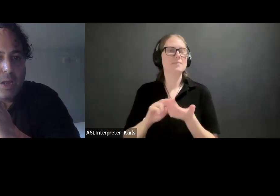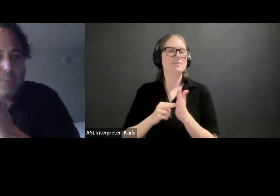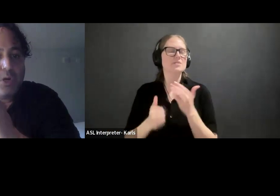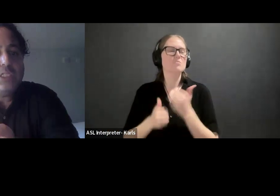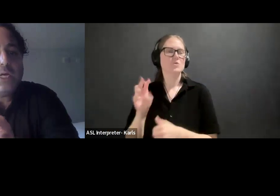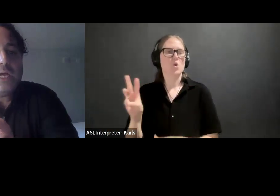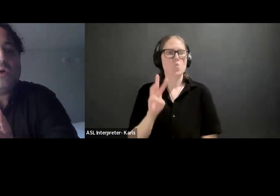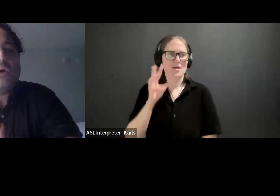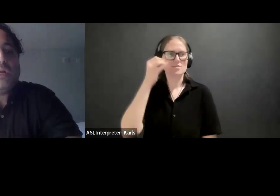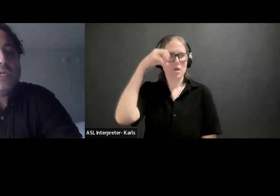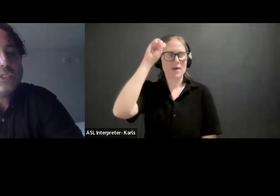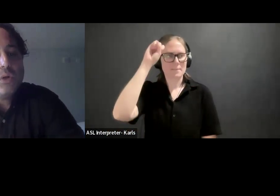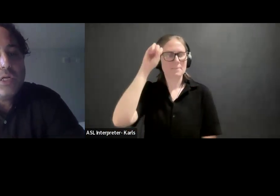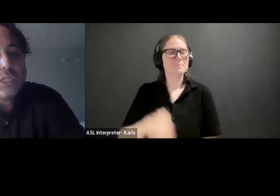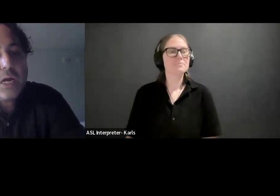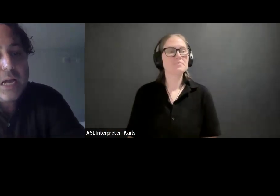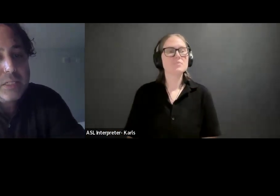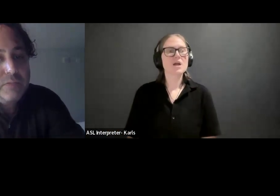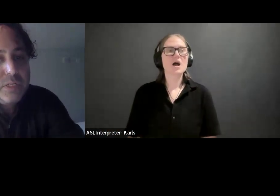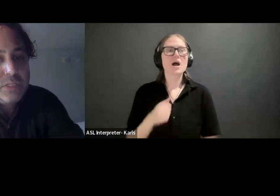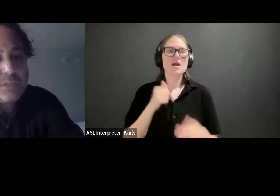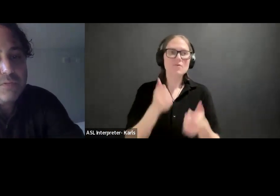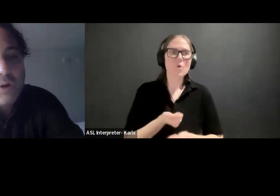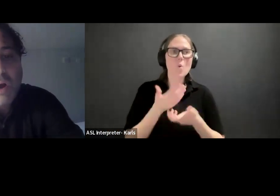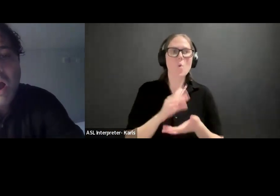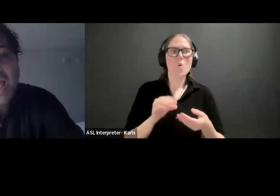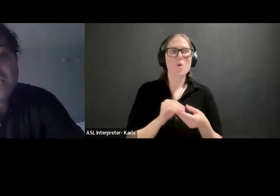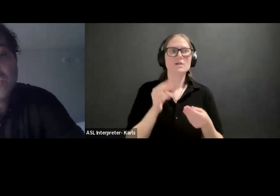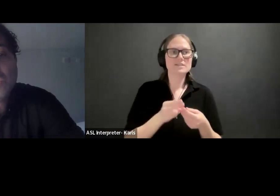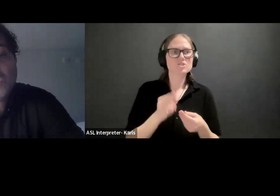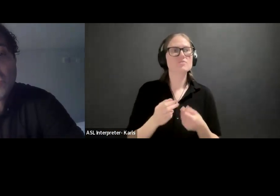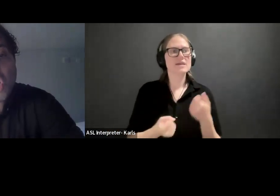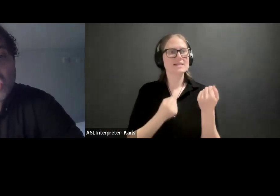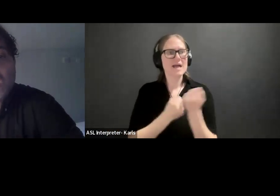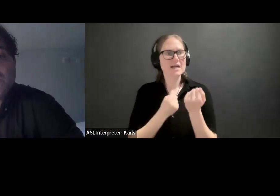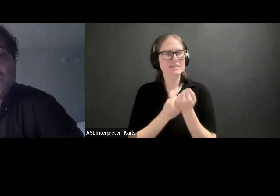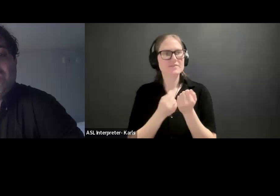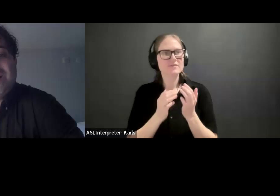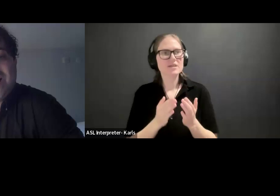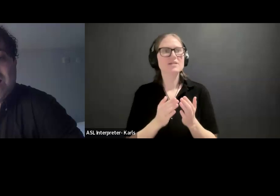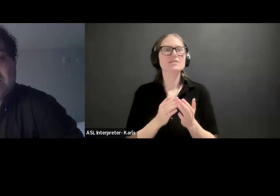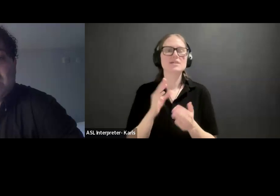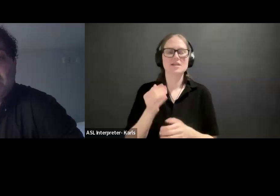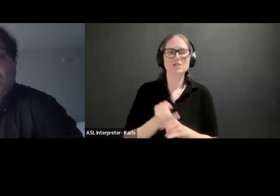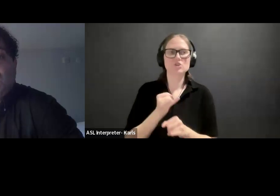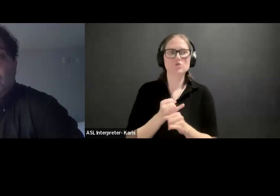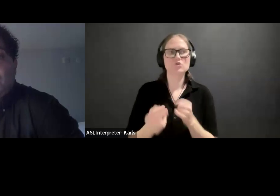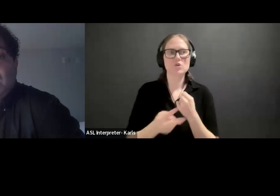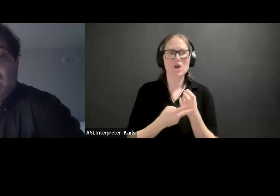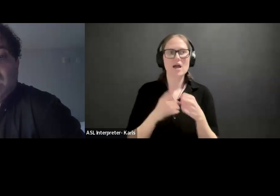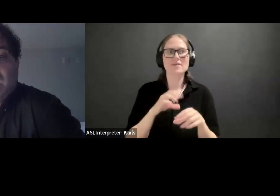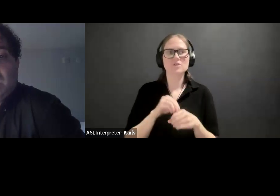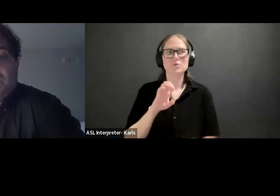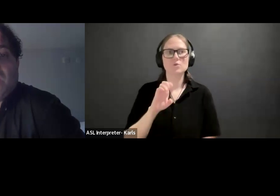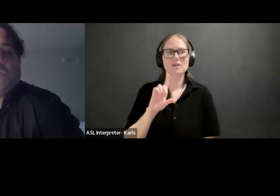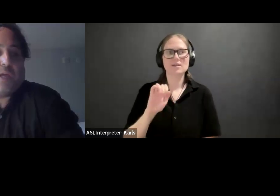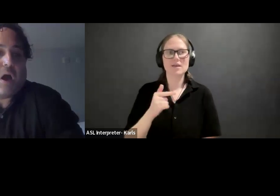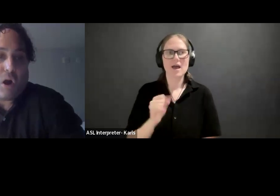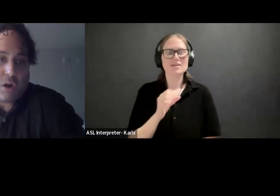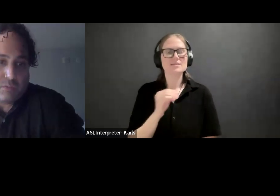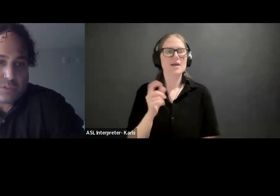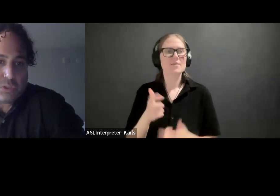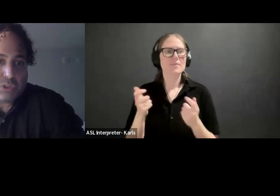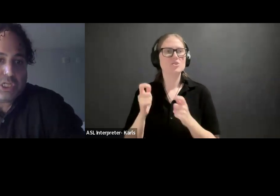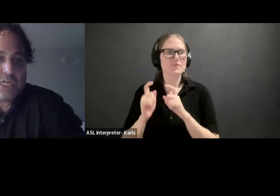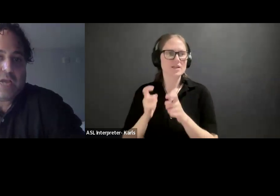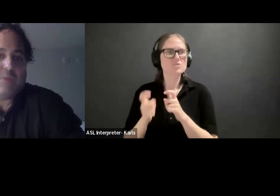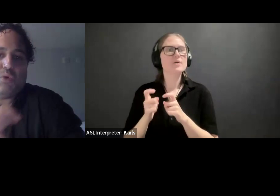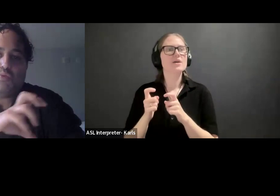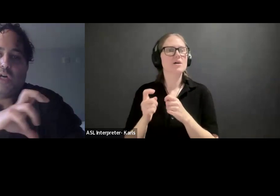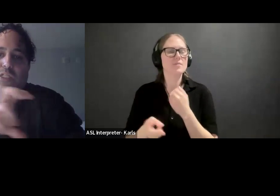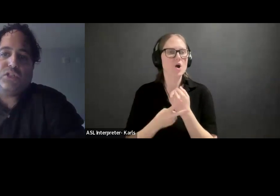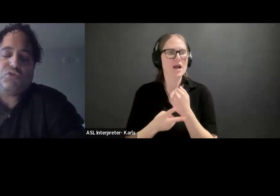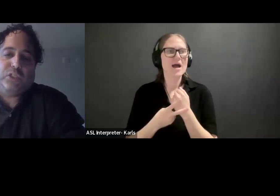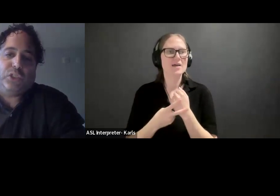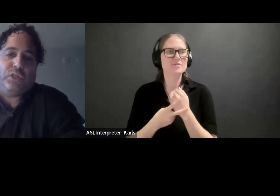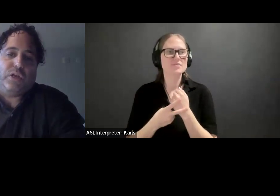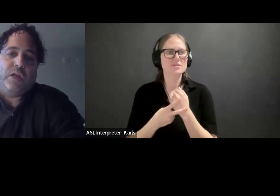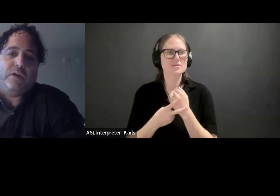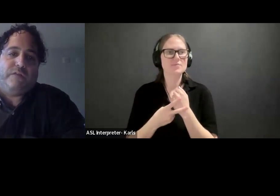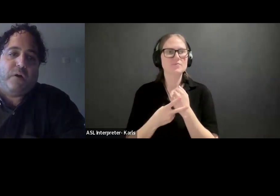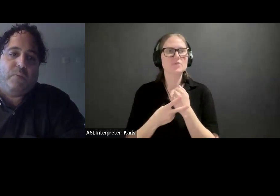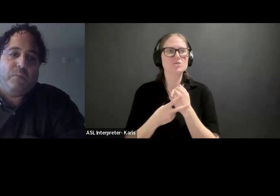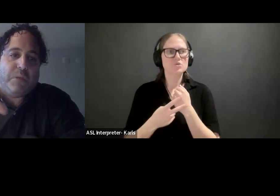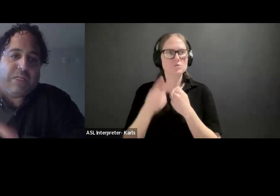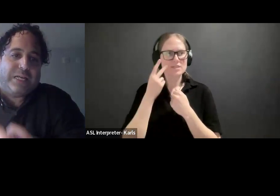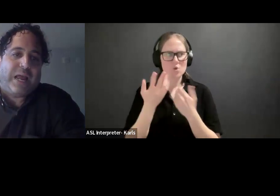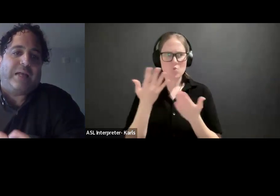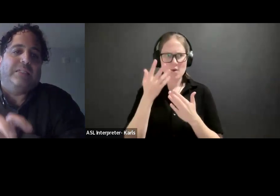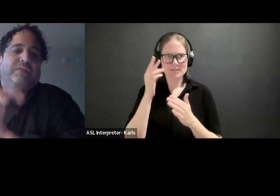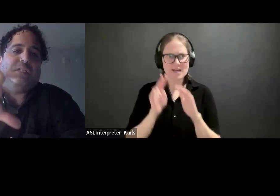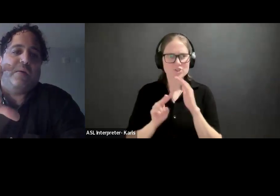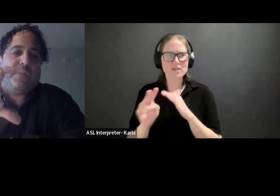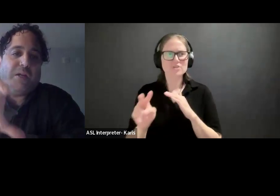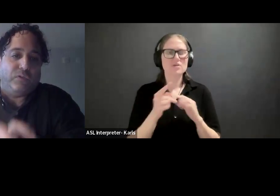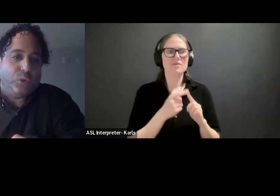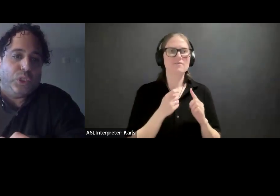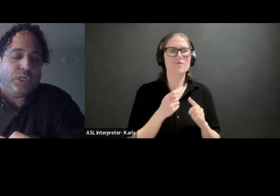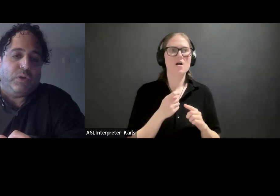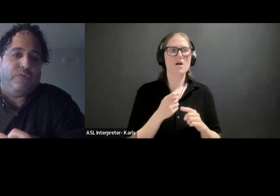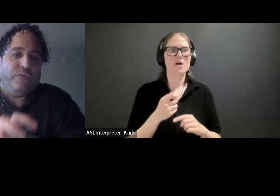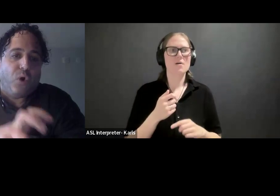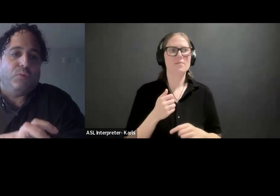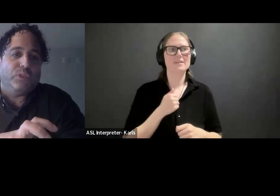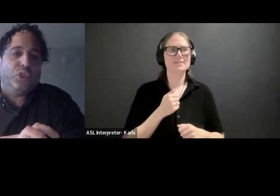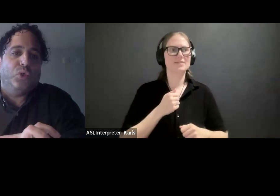I bring together oral histories, activists firma, and institutional archives, including class and major philanthropic archives to see. I mean, what was this trajectory from militant activism and revolutionary forms to.